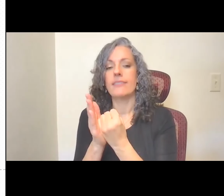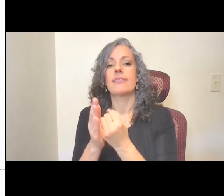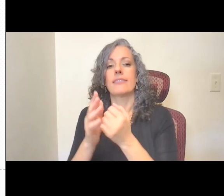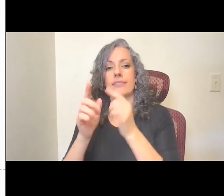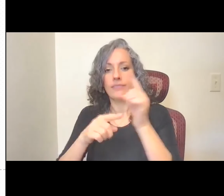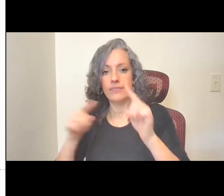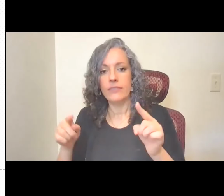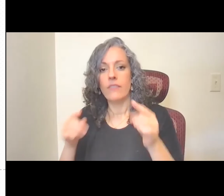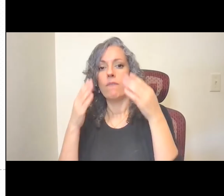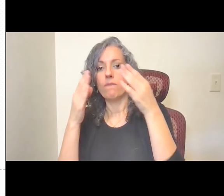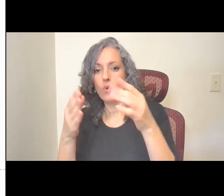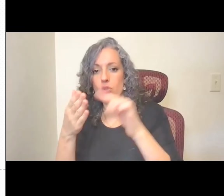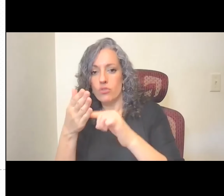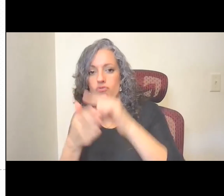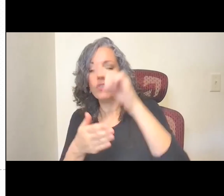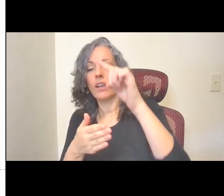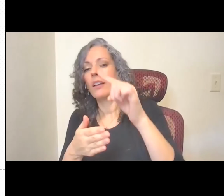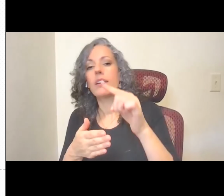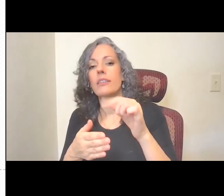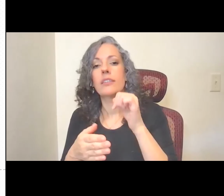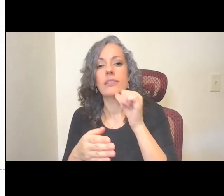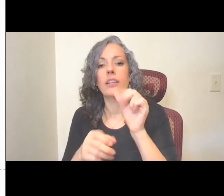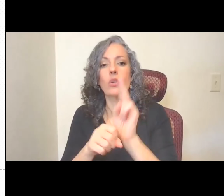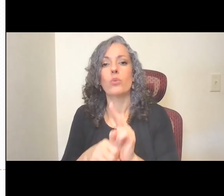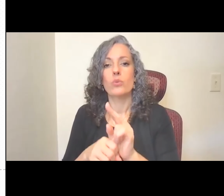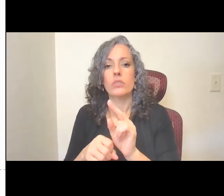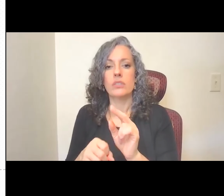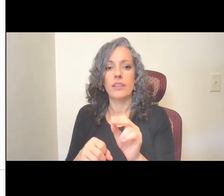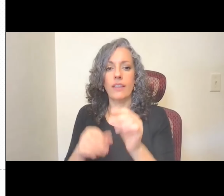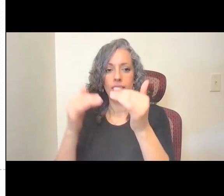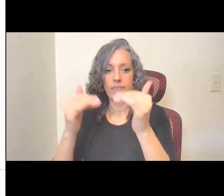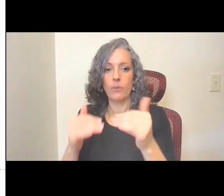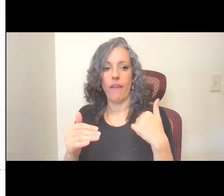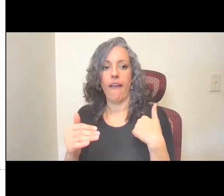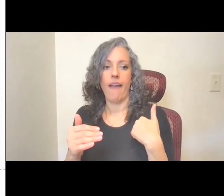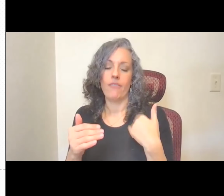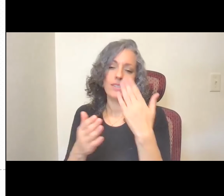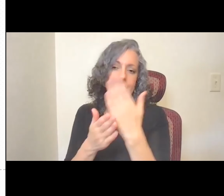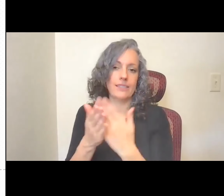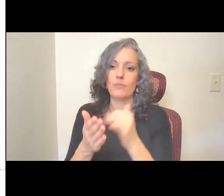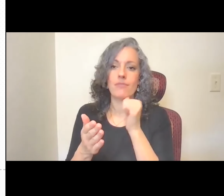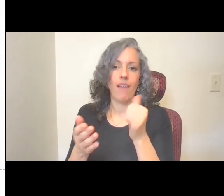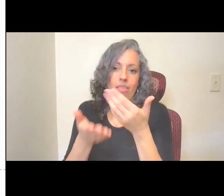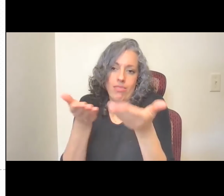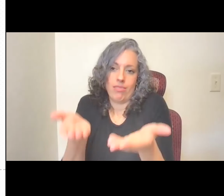disabled, disabled checked, and then we have stuff that doesn't exist in HTML per se, but